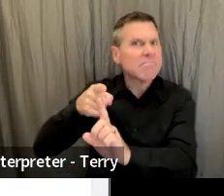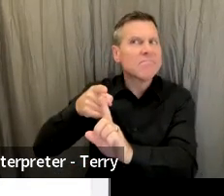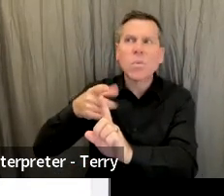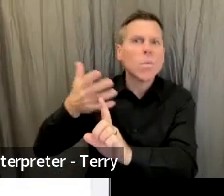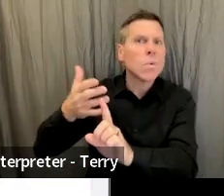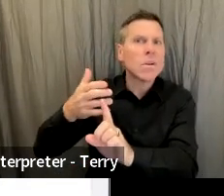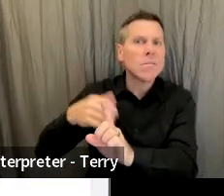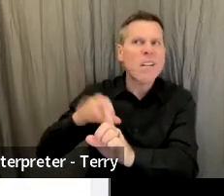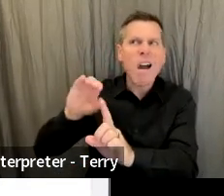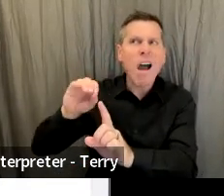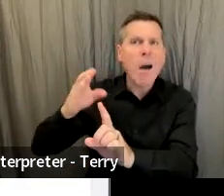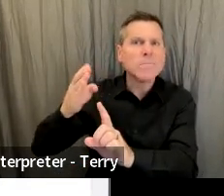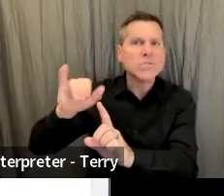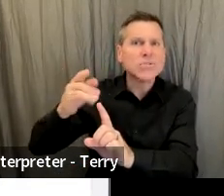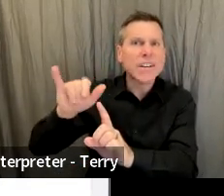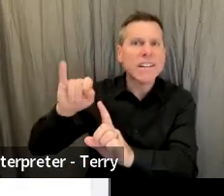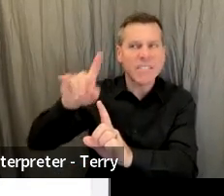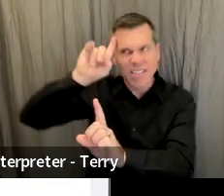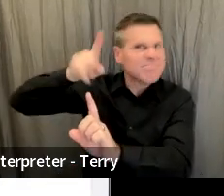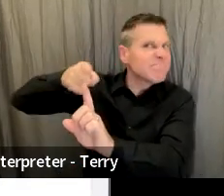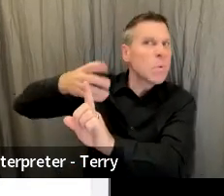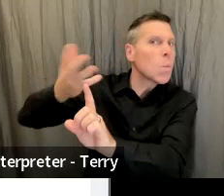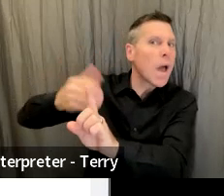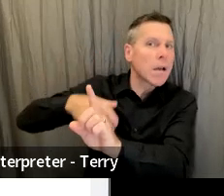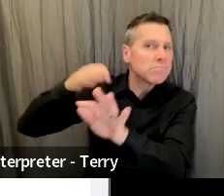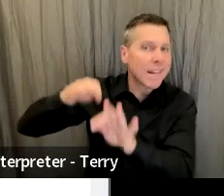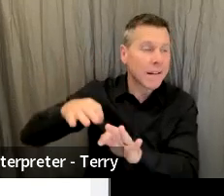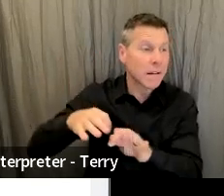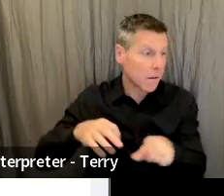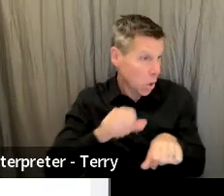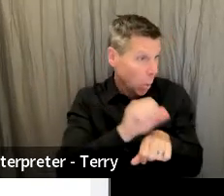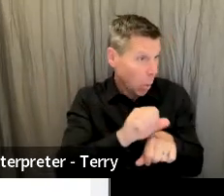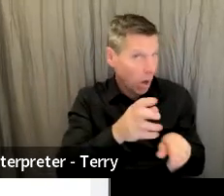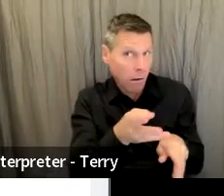or give a note to students about work that is going to be submitted for that module.